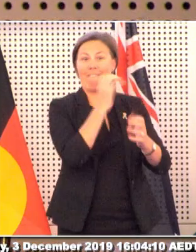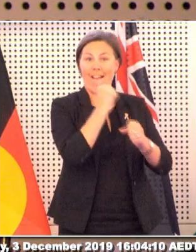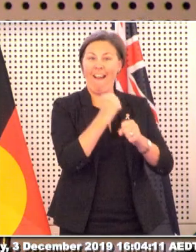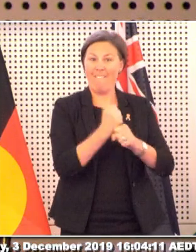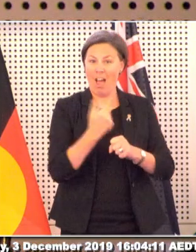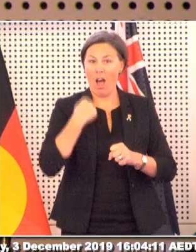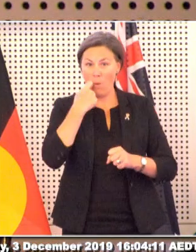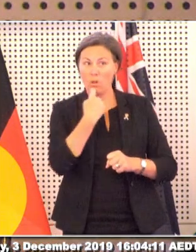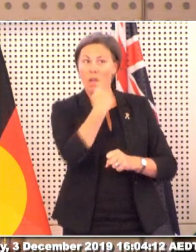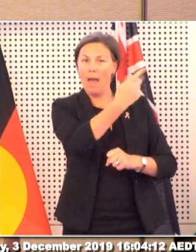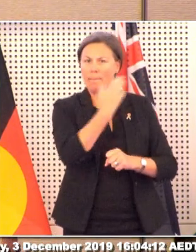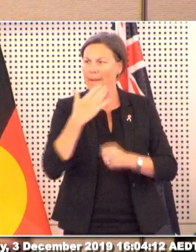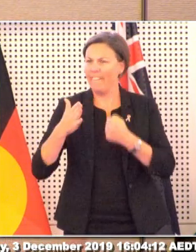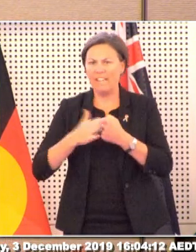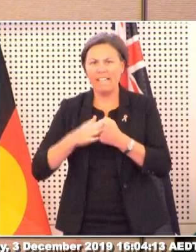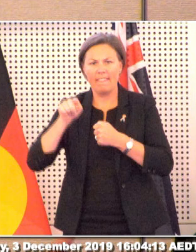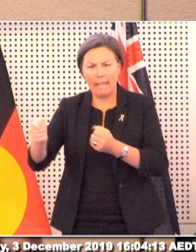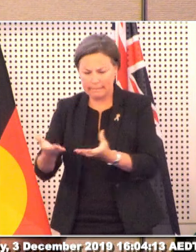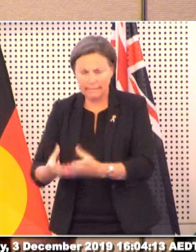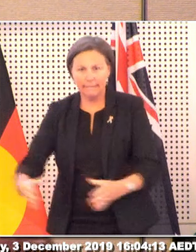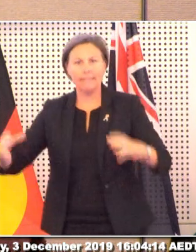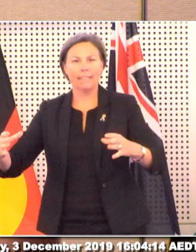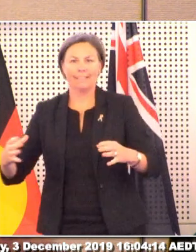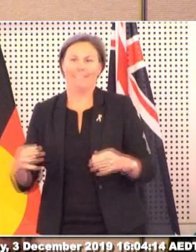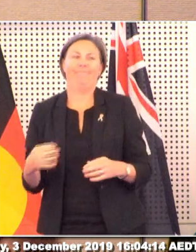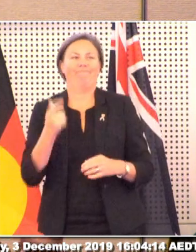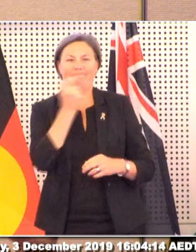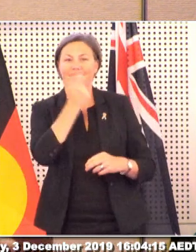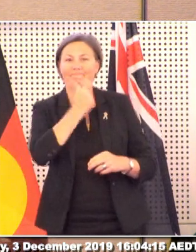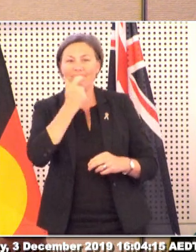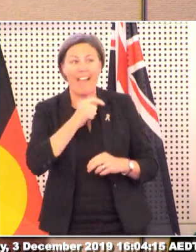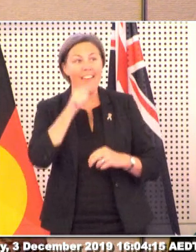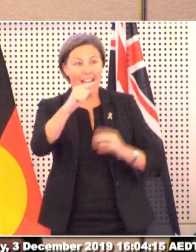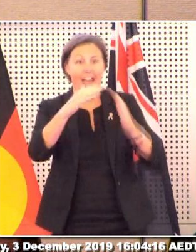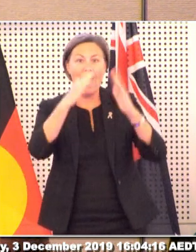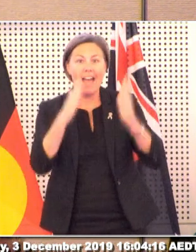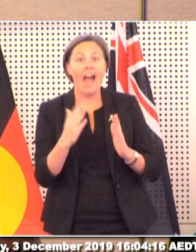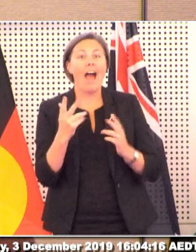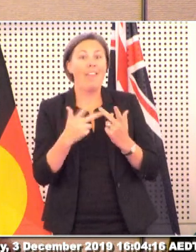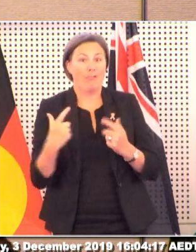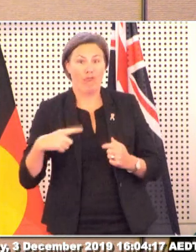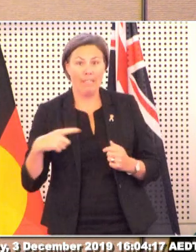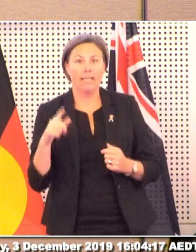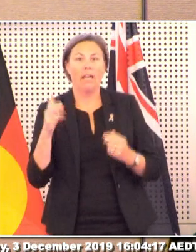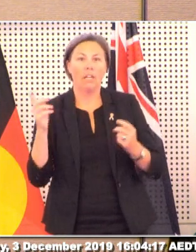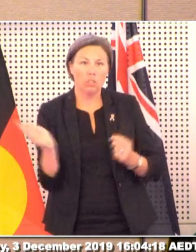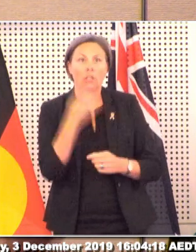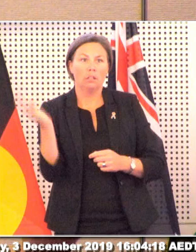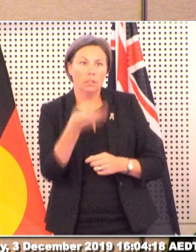Yes, but even to that, the house manager there, that’s had multiple house managers through that house. So things have just got missed and the latest response from that house manager